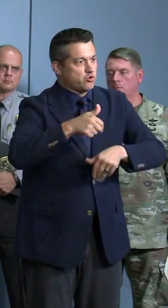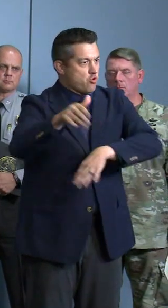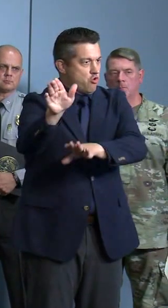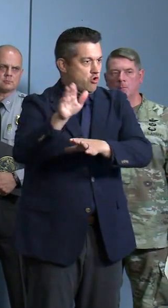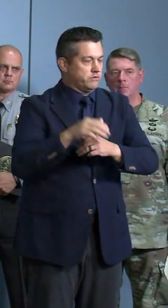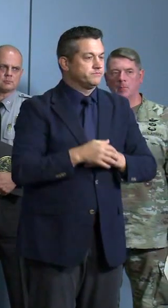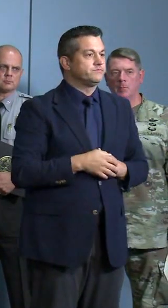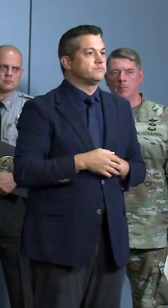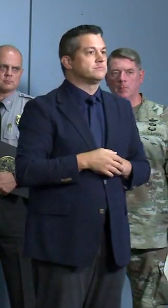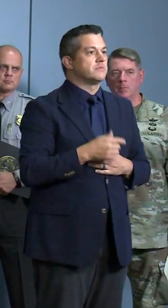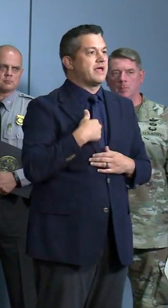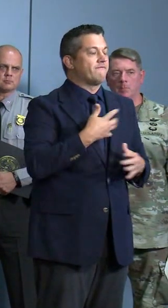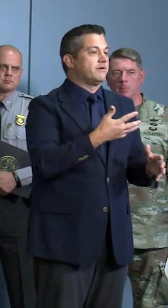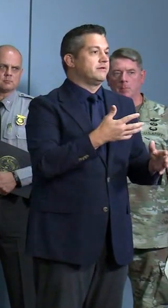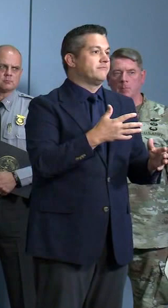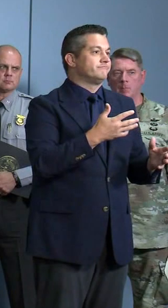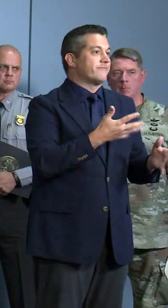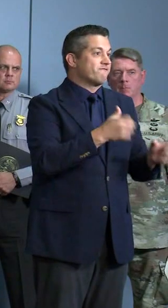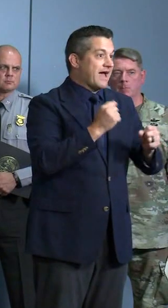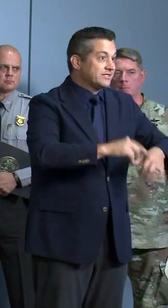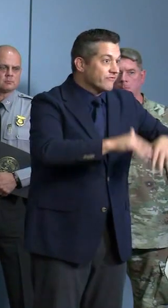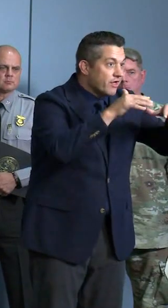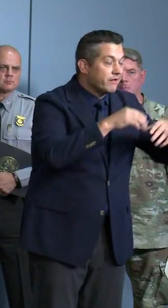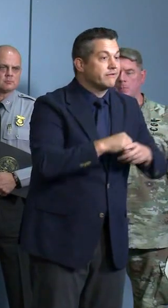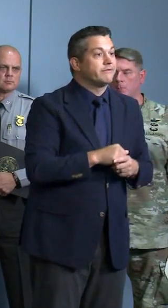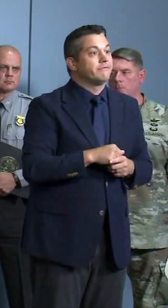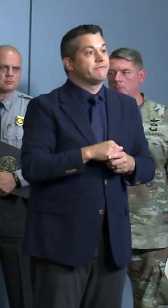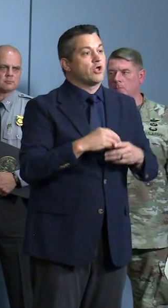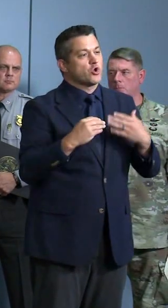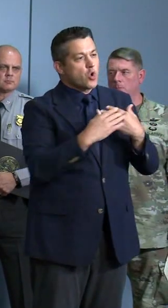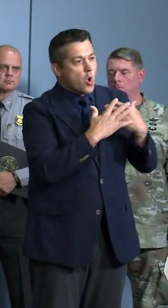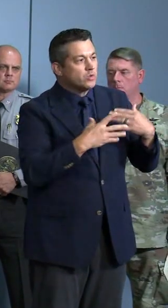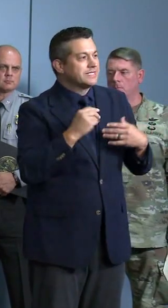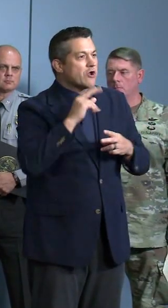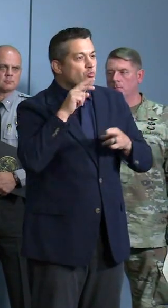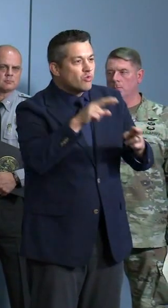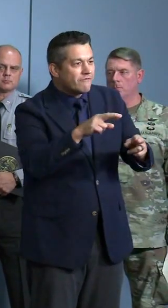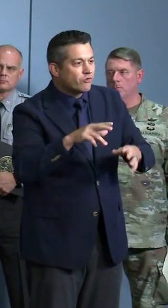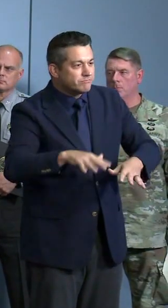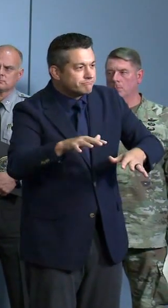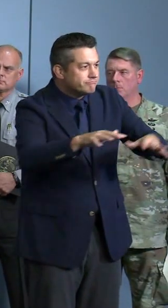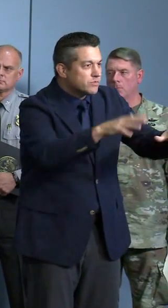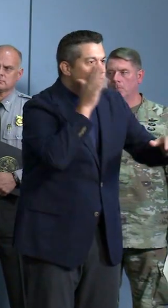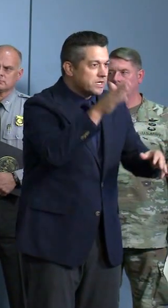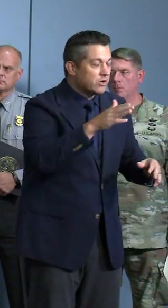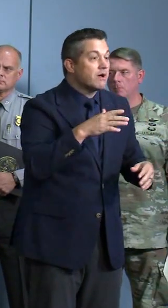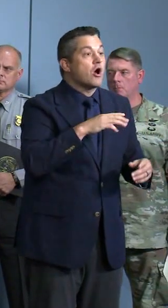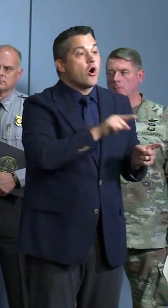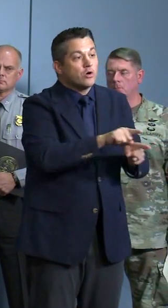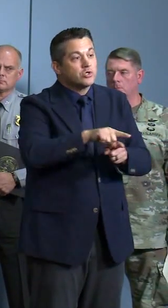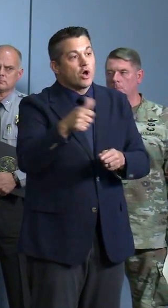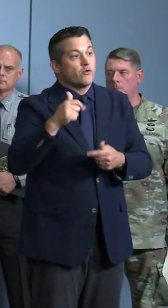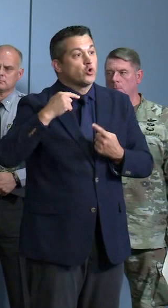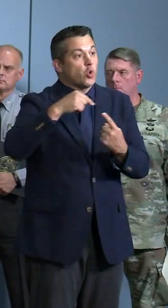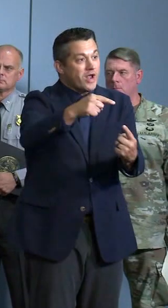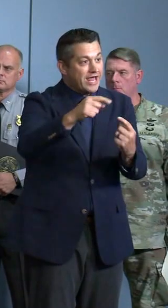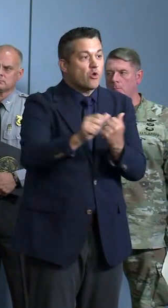localized flash flooding and moderate riverine and coastal flooding, along with increased